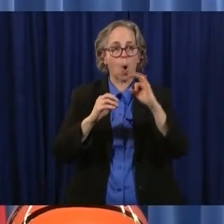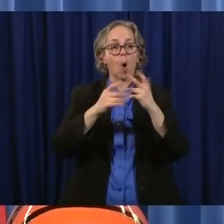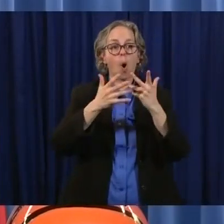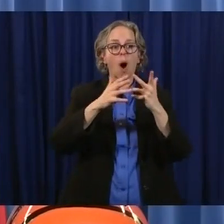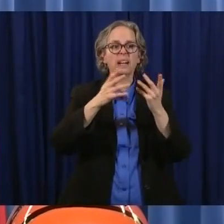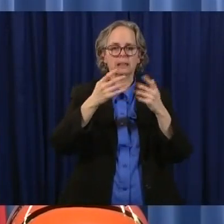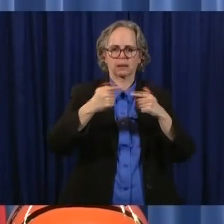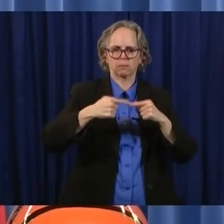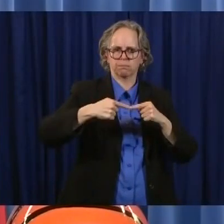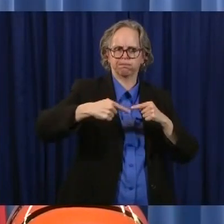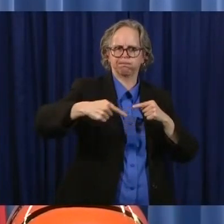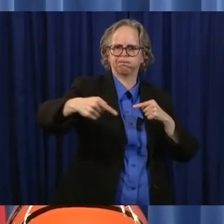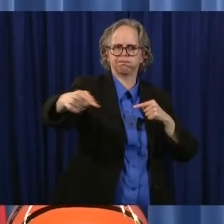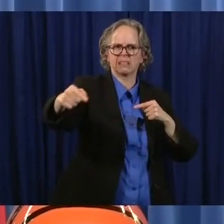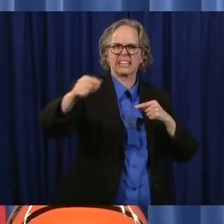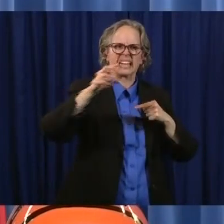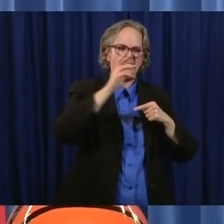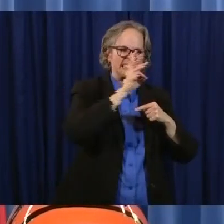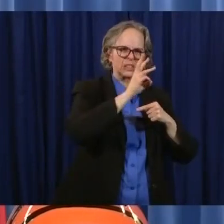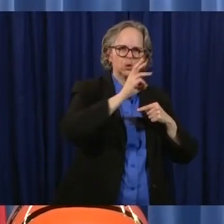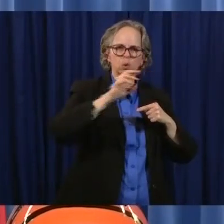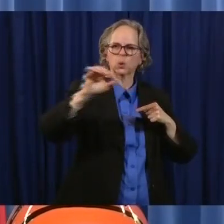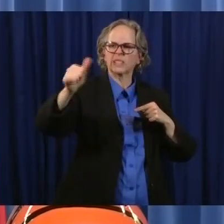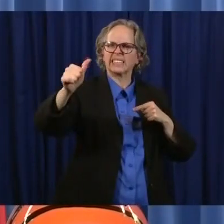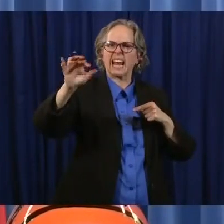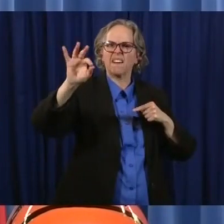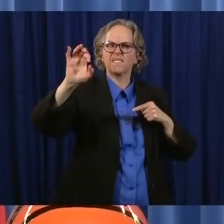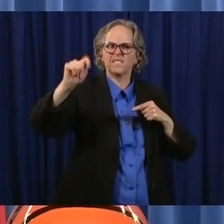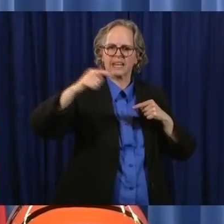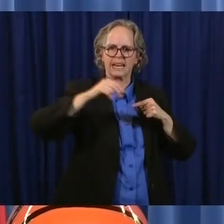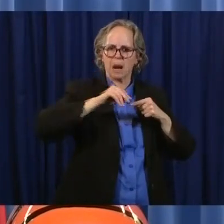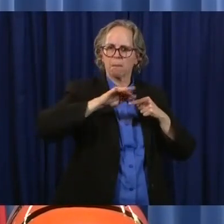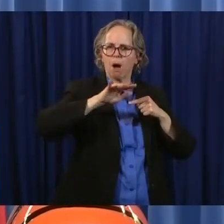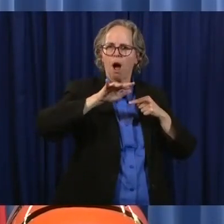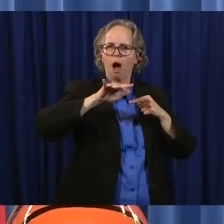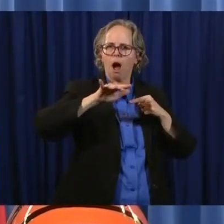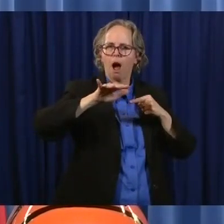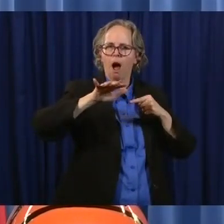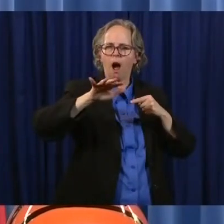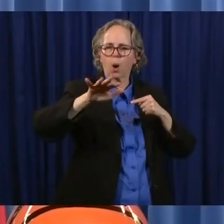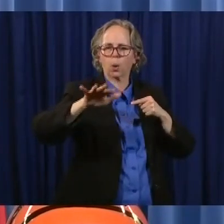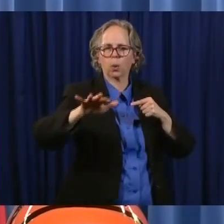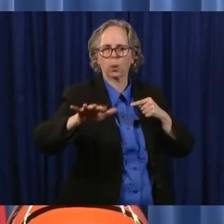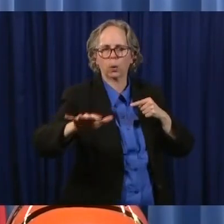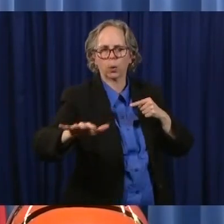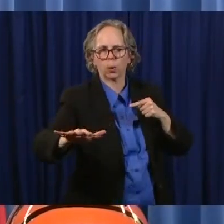PARTICLES. THOSE ARE GOING TO TRAVEL ABOUT 6-10 FEET DEPENDING ON